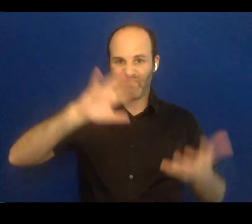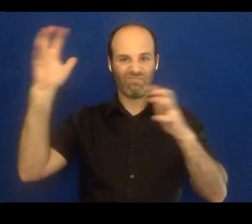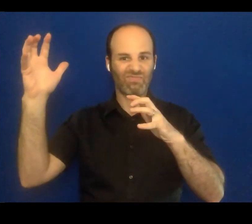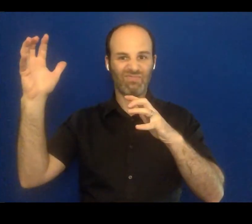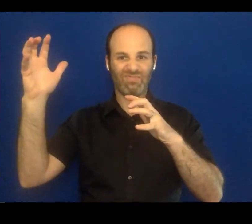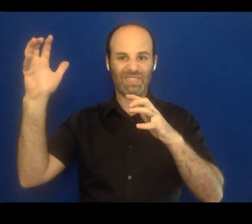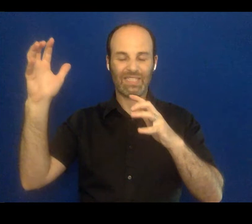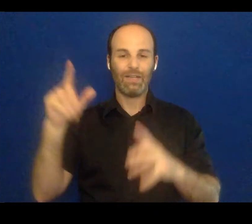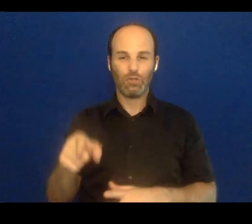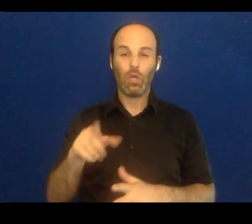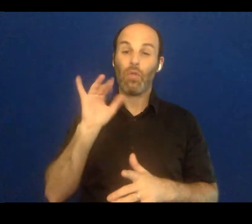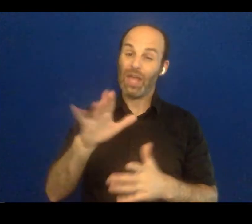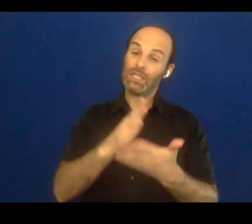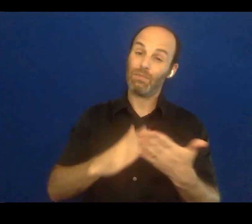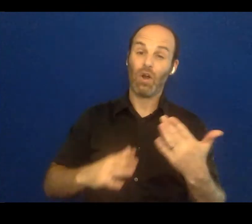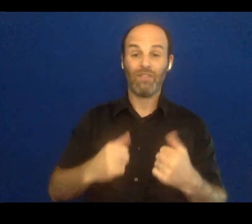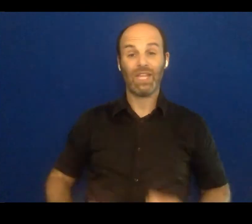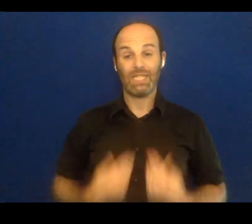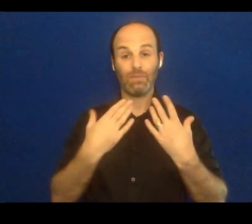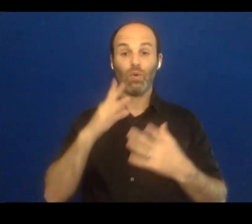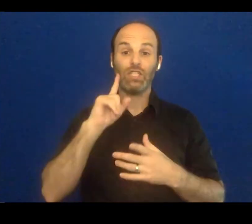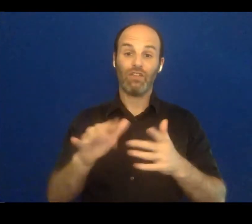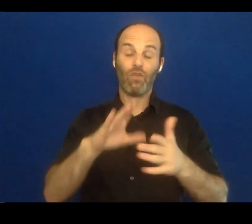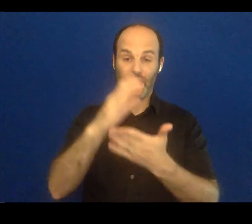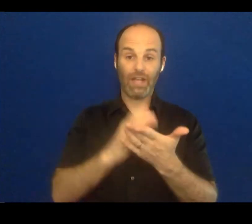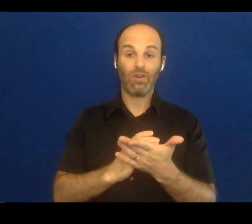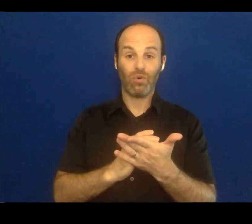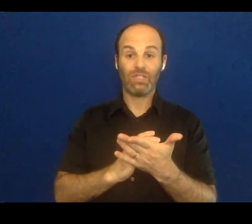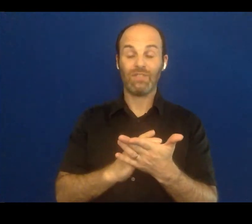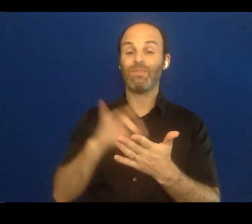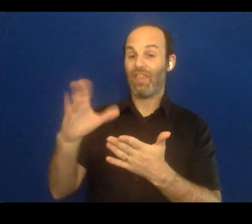THAT IS INSPIRATION FOR THAT COURSE. ALSO, THAT COURSE IS BEING TAUGHT BY TWO PHYSICIANS ONE IN